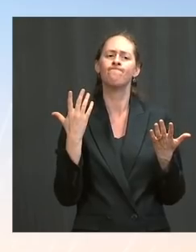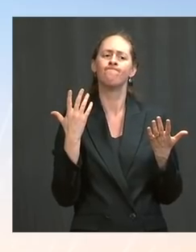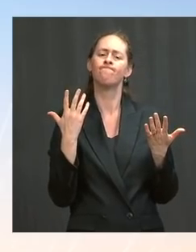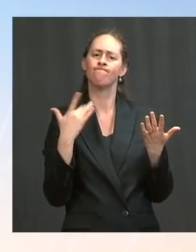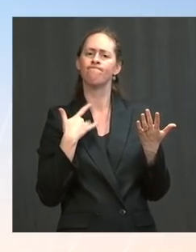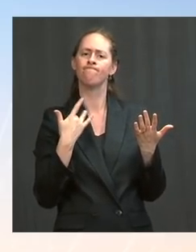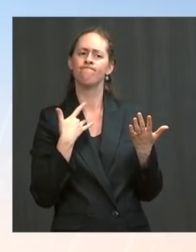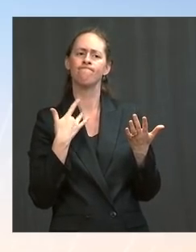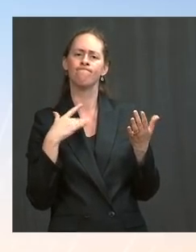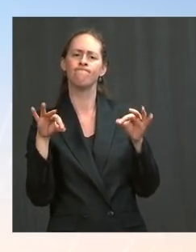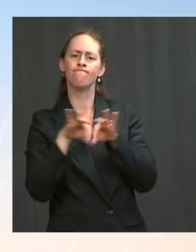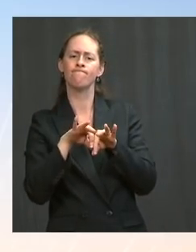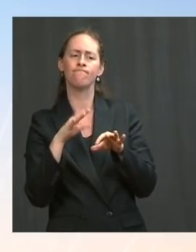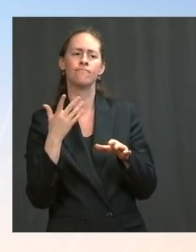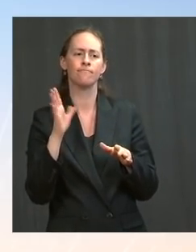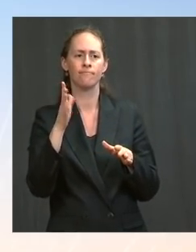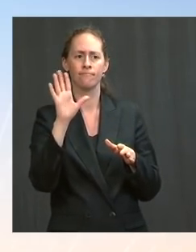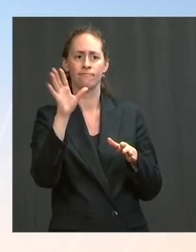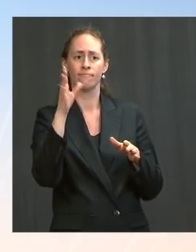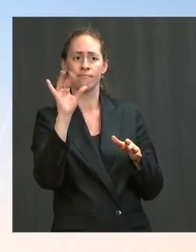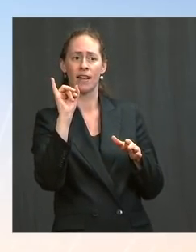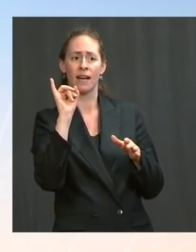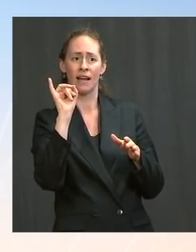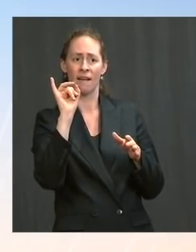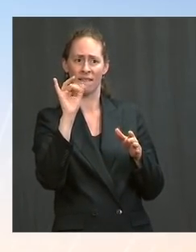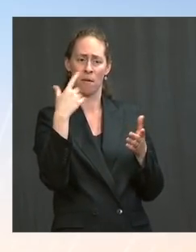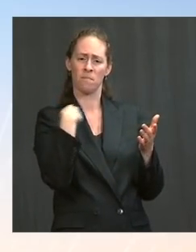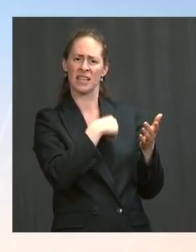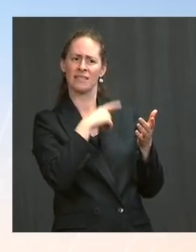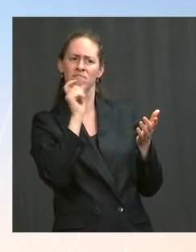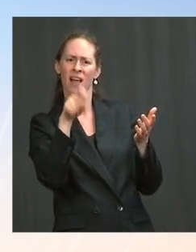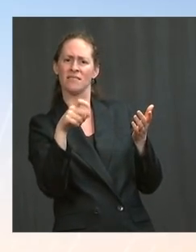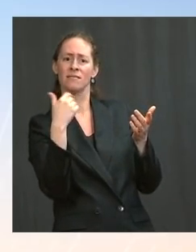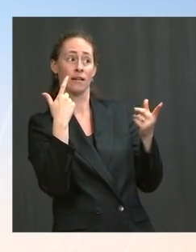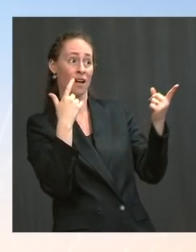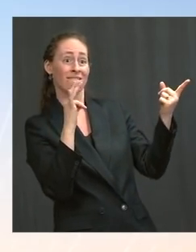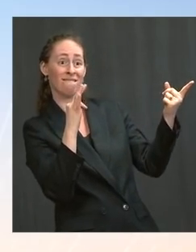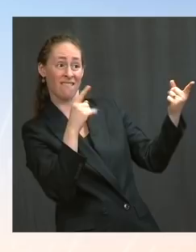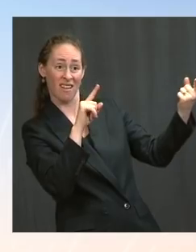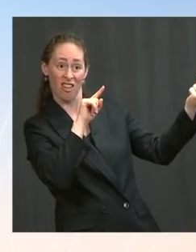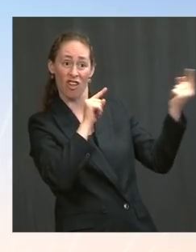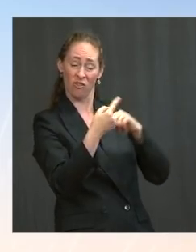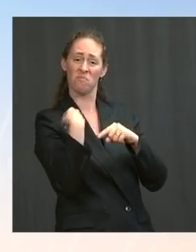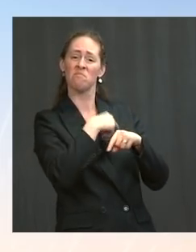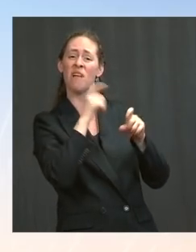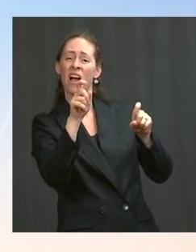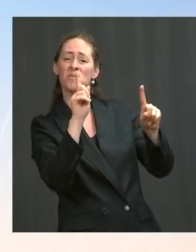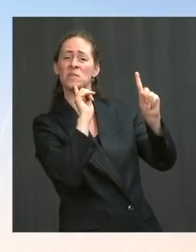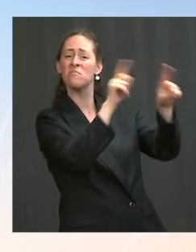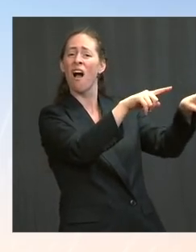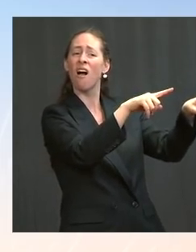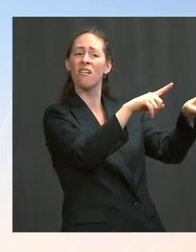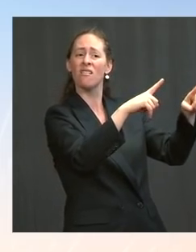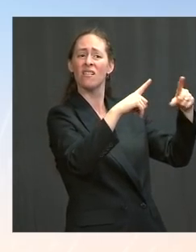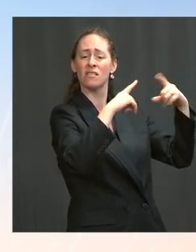that we have to reserve the right to respond at a time and place of our choosing to protect and defend our people. That is certainly a balance that every President